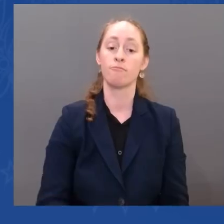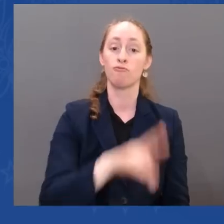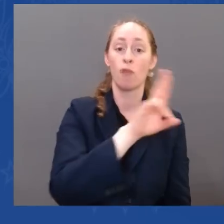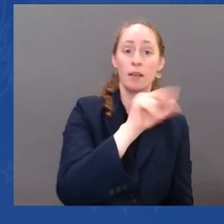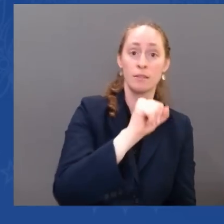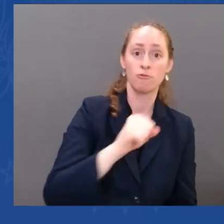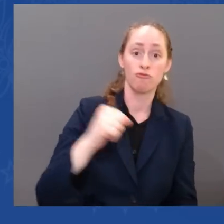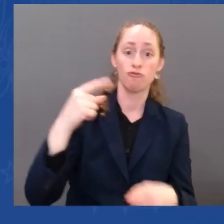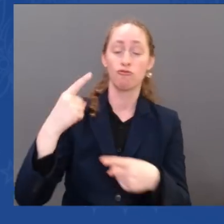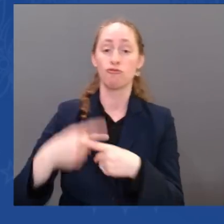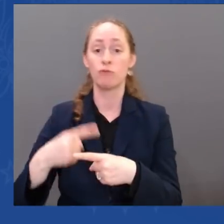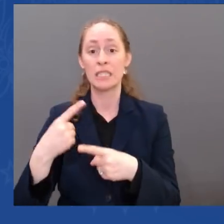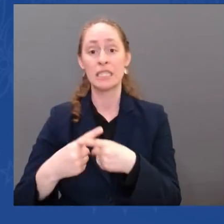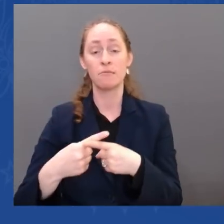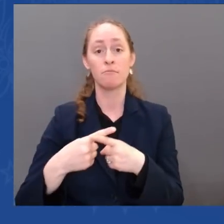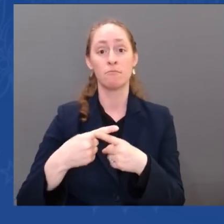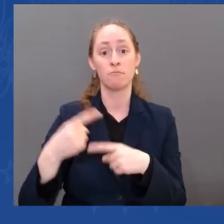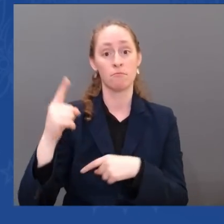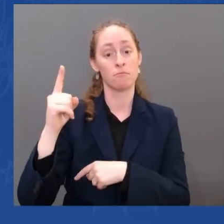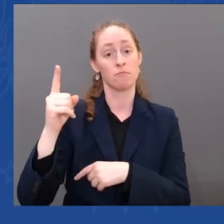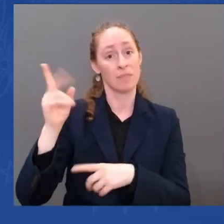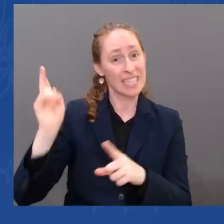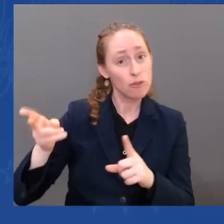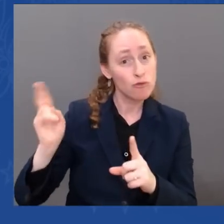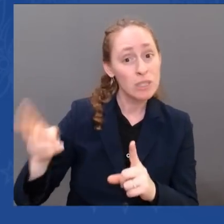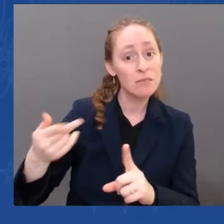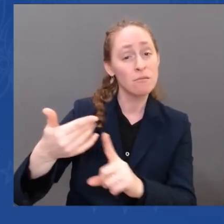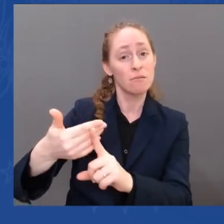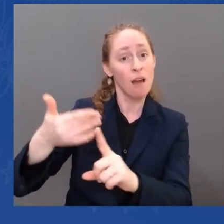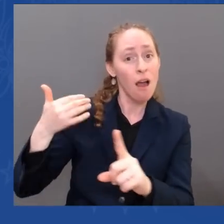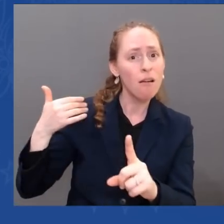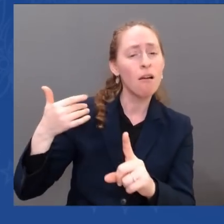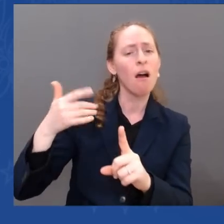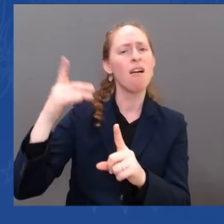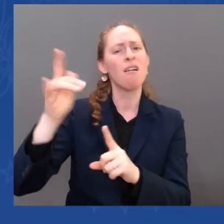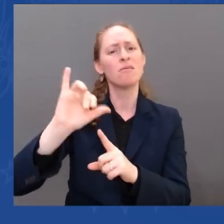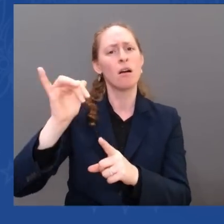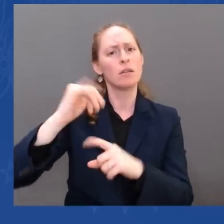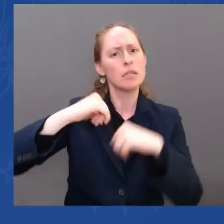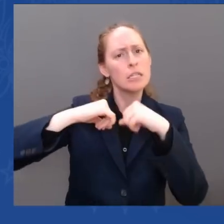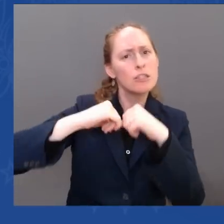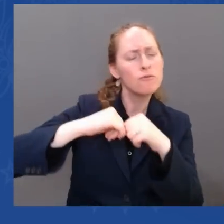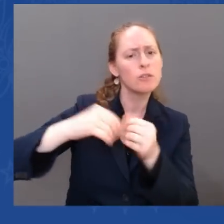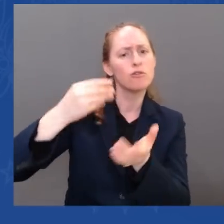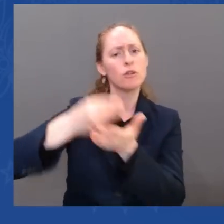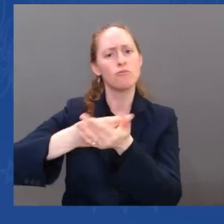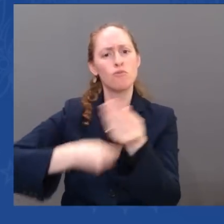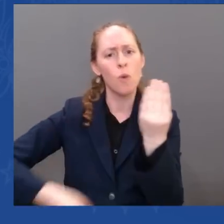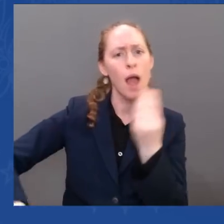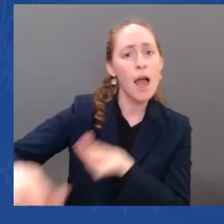and across the board from trade to tourism and technology and cultural exchanges.